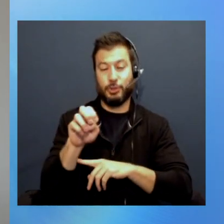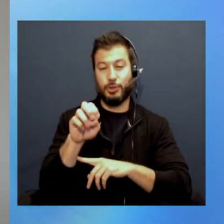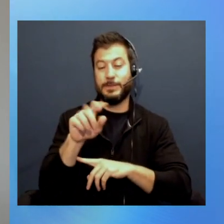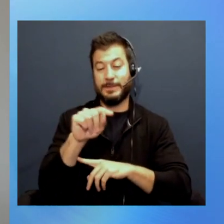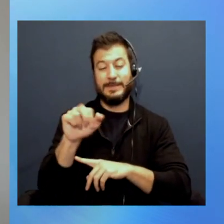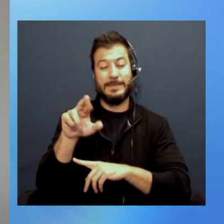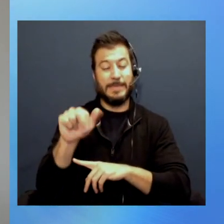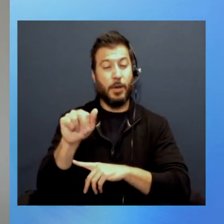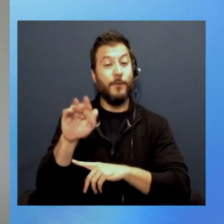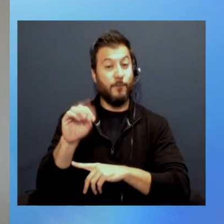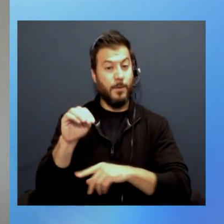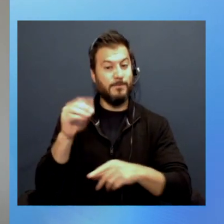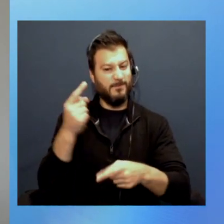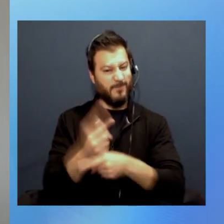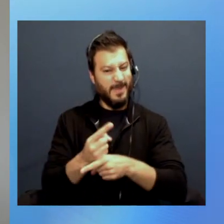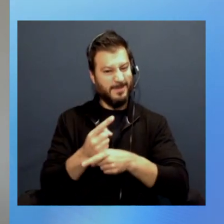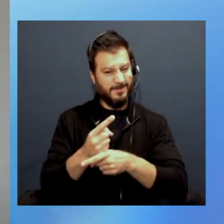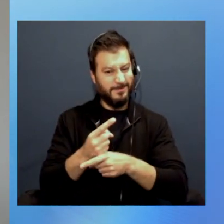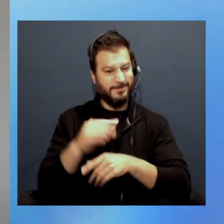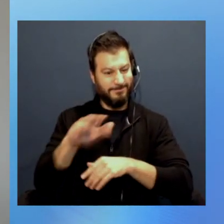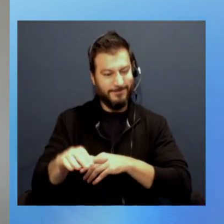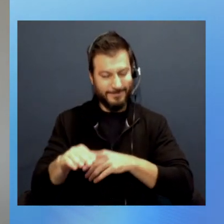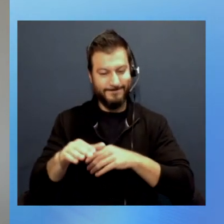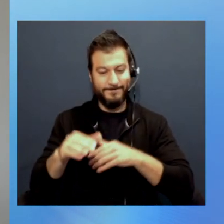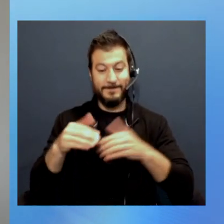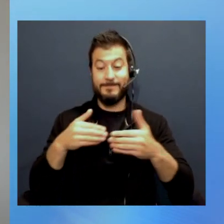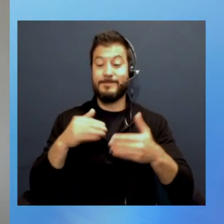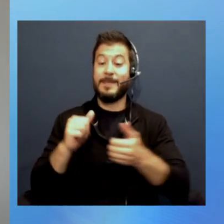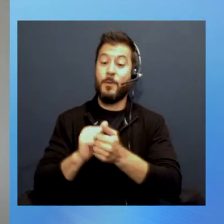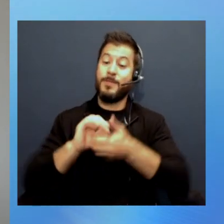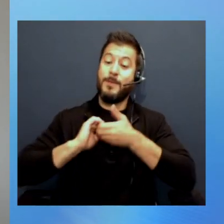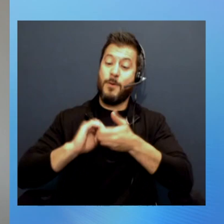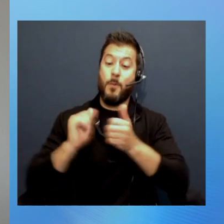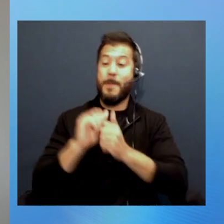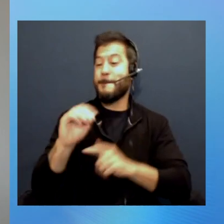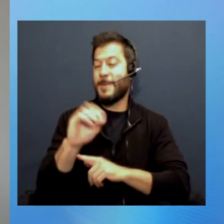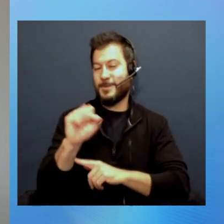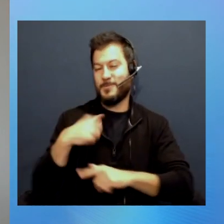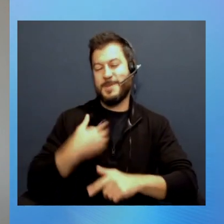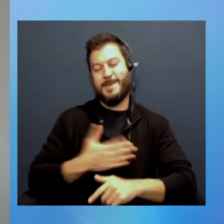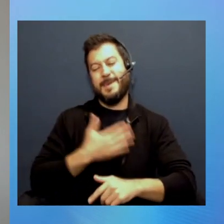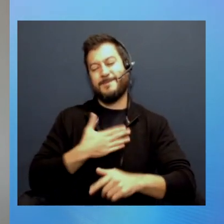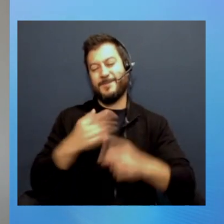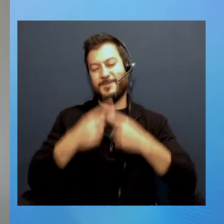Streaming in Azure with Terraform was a step in the right direction, in collaboration with Microsoft, we are